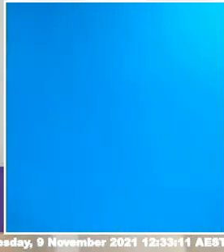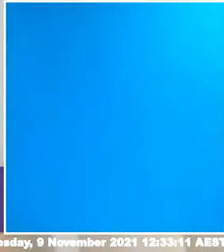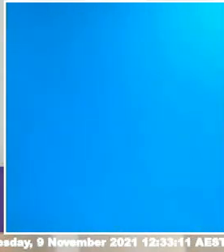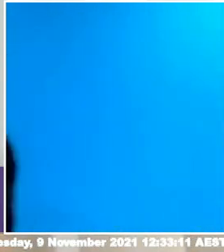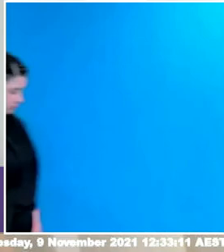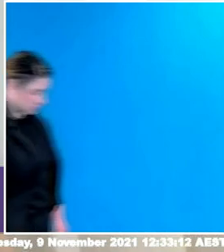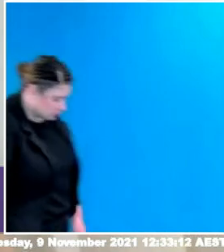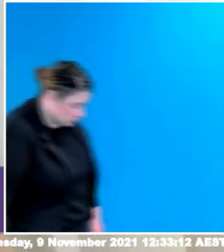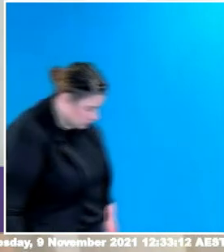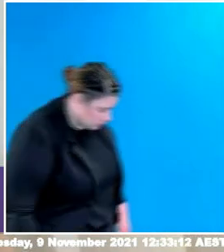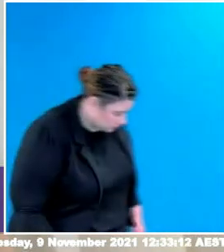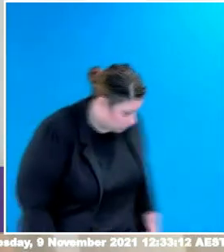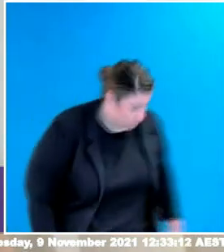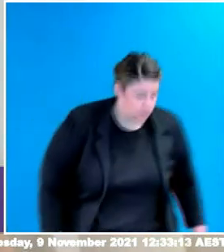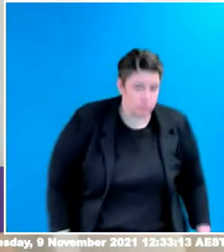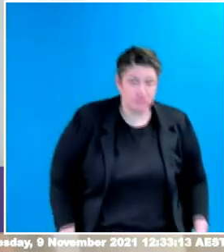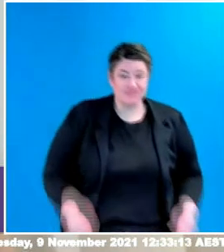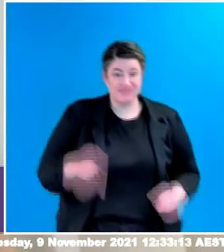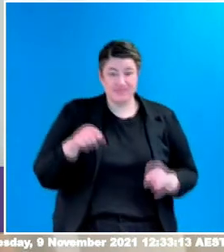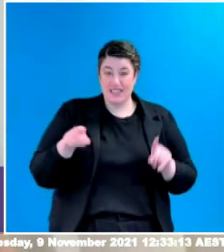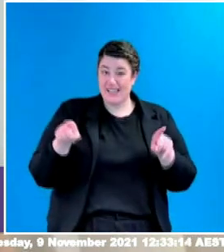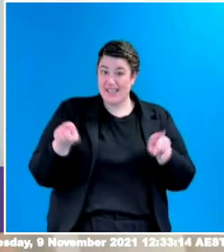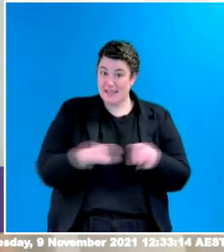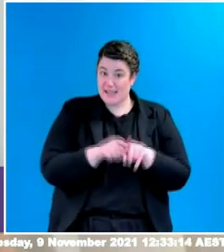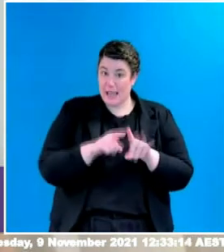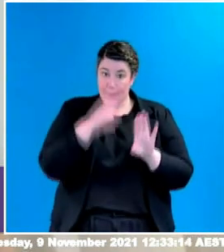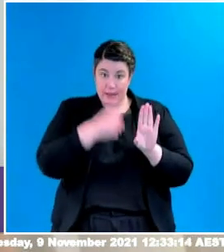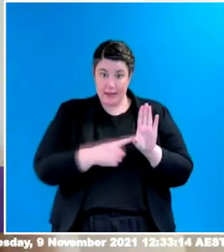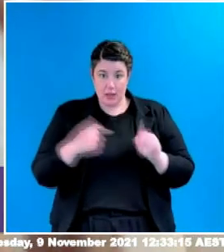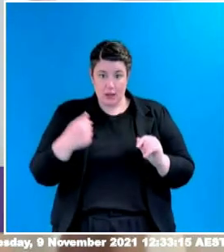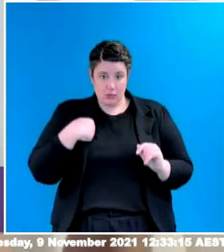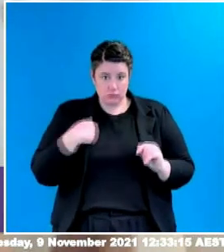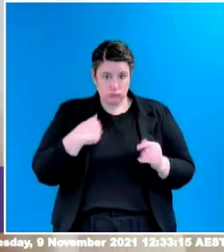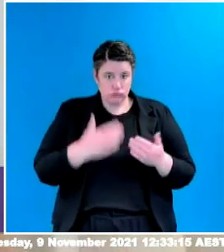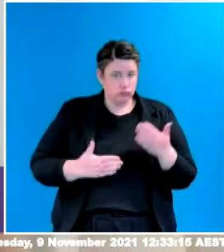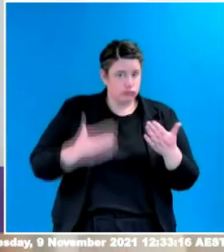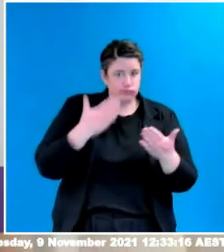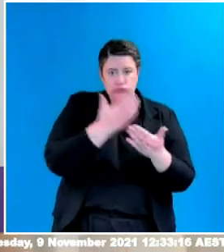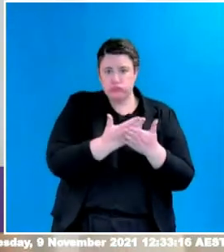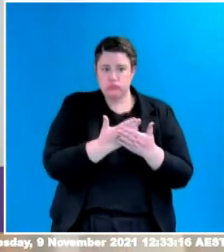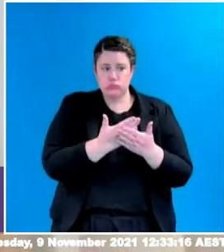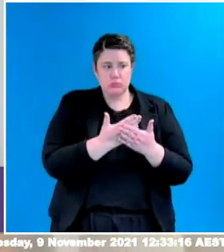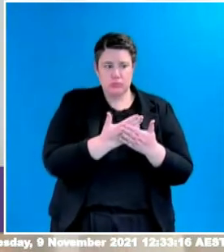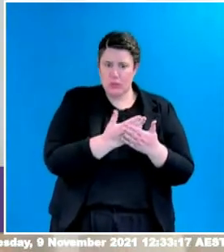cent of women in its executive leadership, and it made a big issue of it. It was very excited by it.